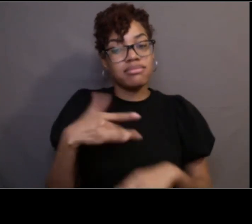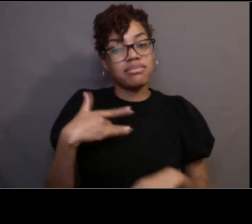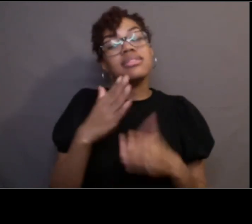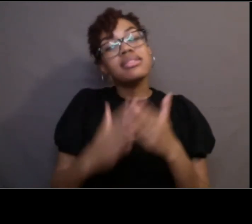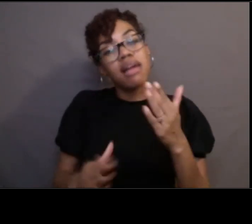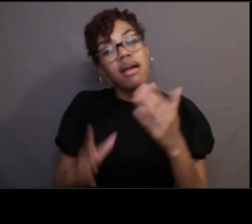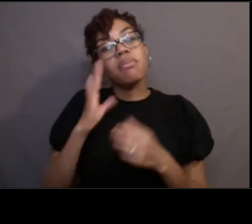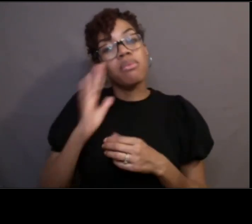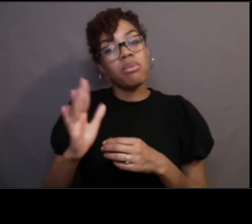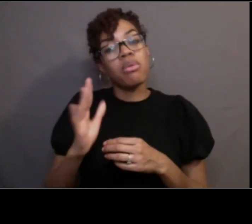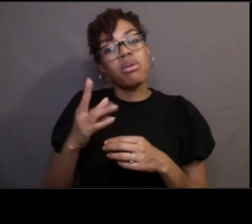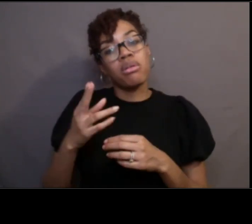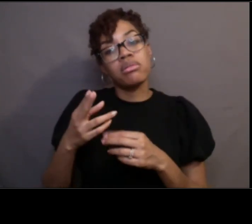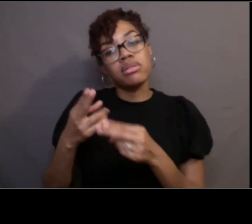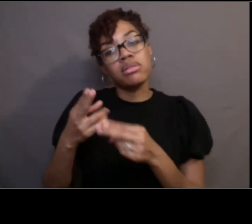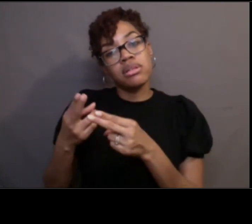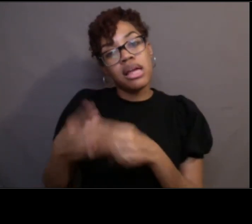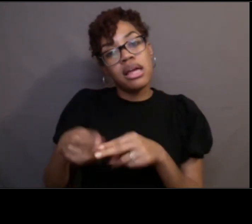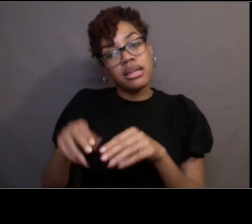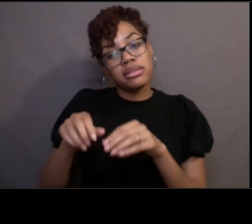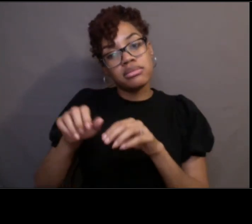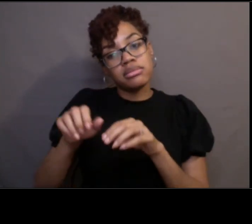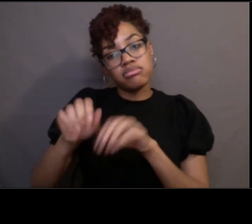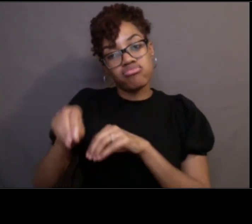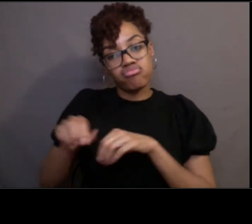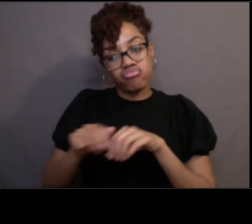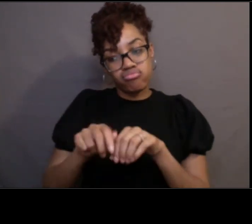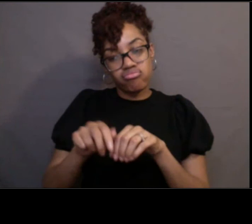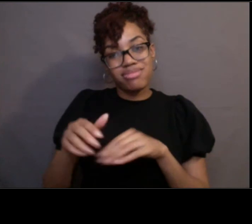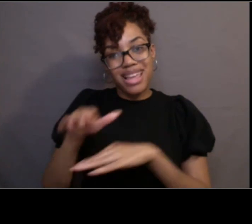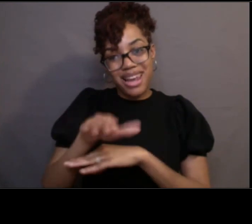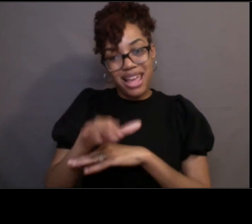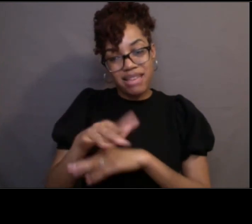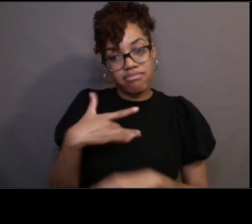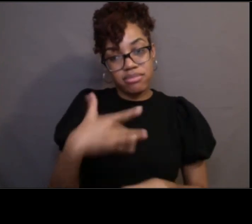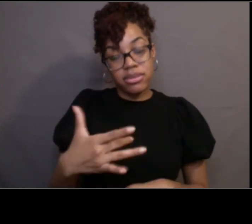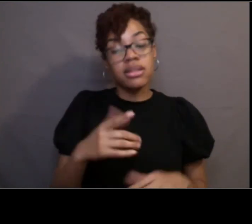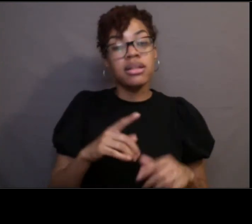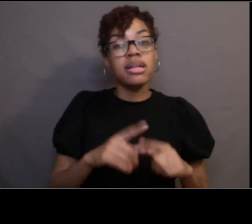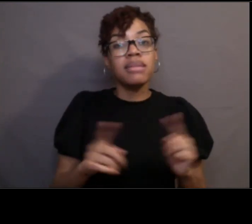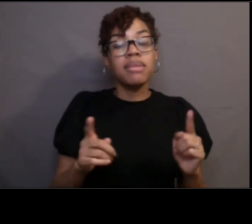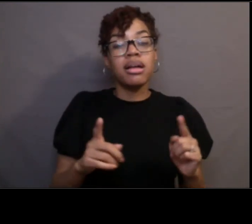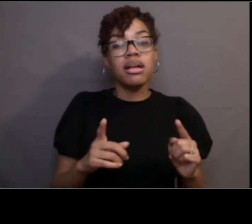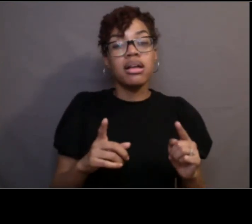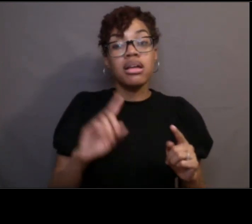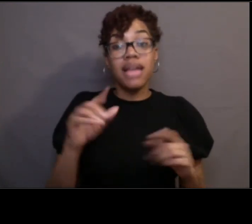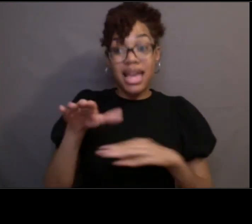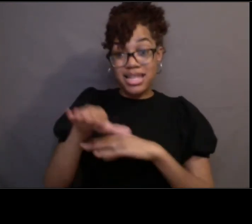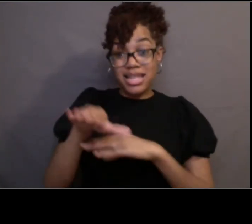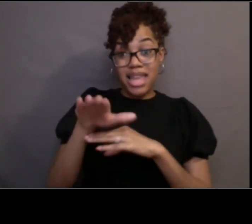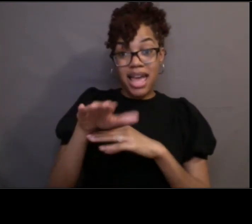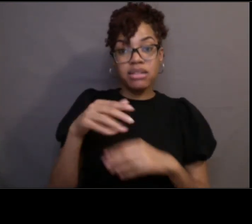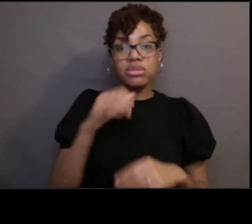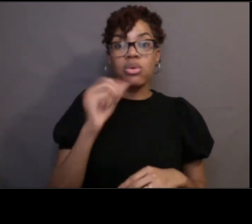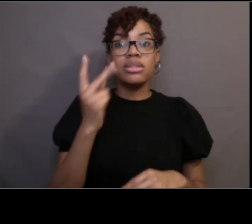But they usually nest at night. And so at night, you're not expecting really bright lights. If you wake up in the middle of the night to go to the bathroom, you flick the light on,